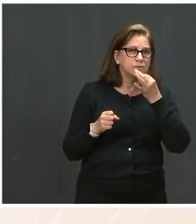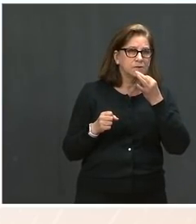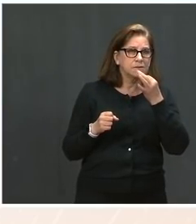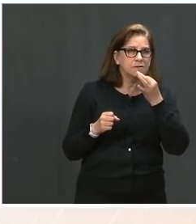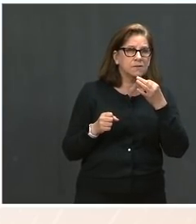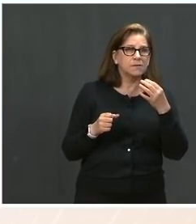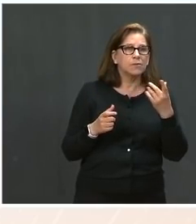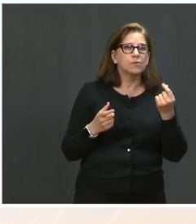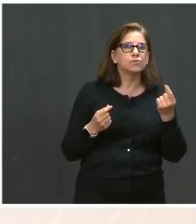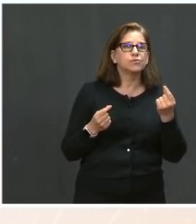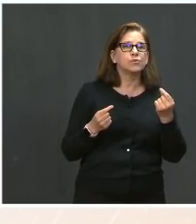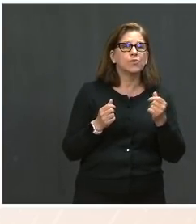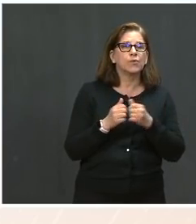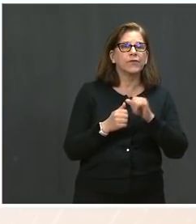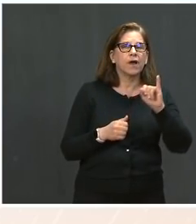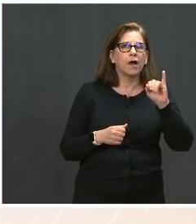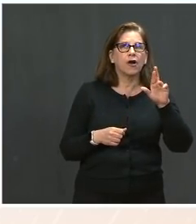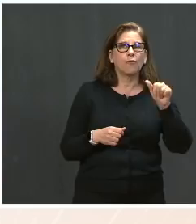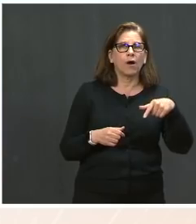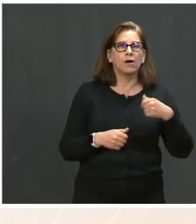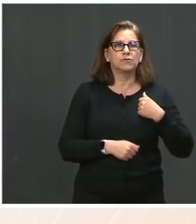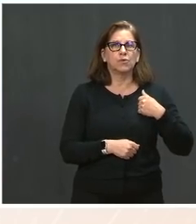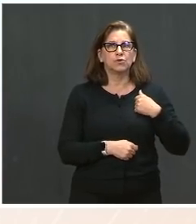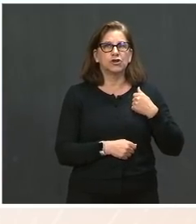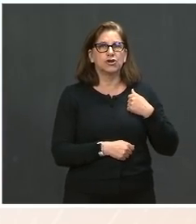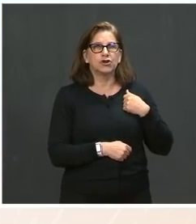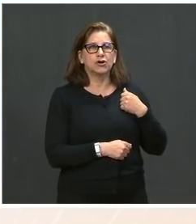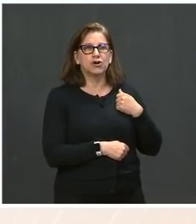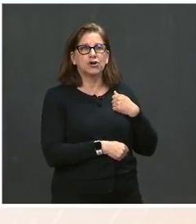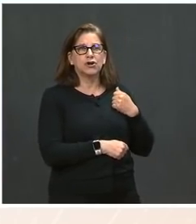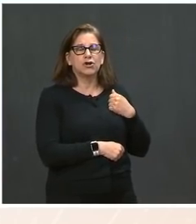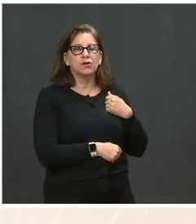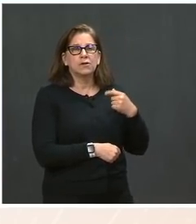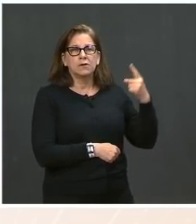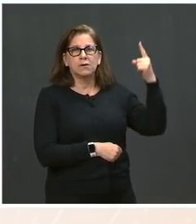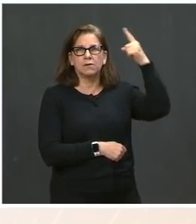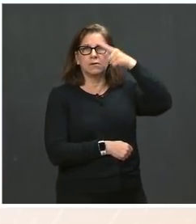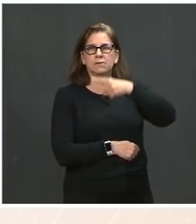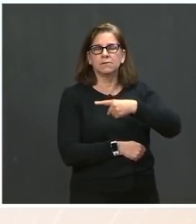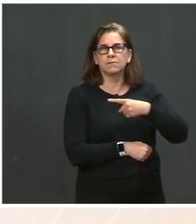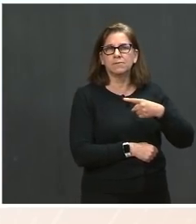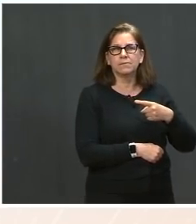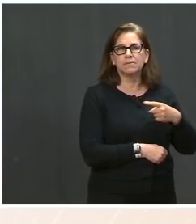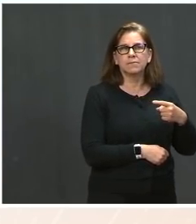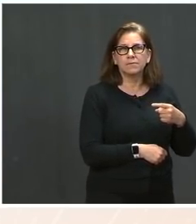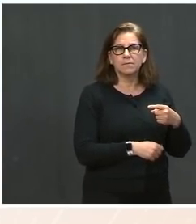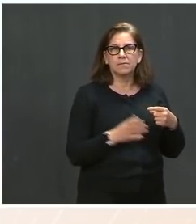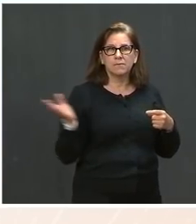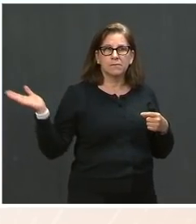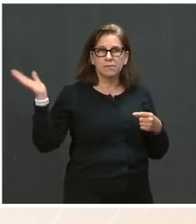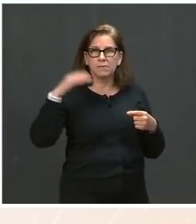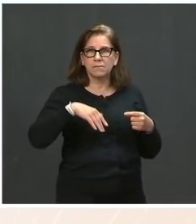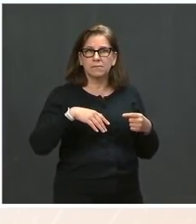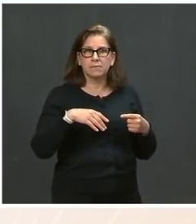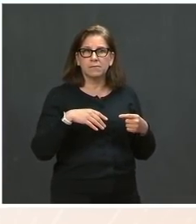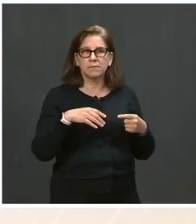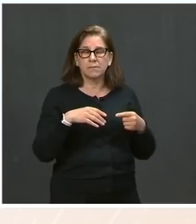I mean, it seems they're either going to stay there beyond the -- sort of -- time is running out to vote for an order of withdrawal for troops still there right now. Is that an accurate assessment: